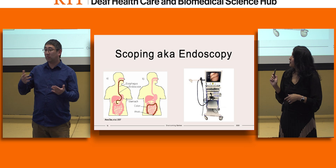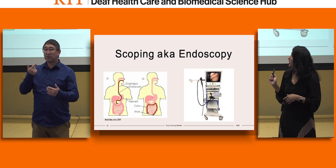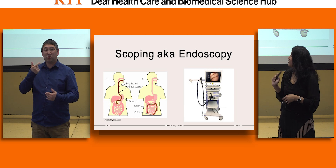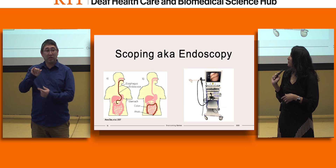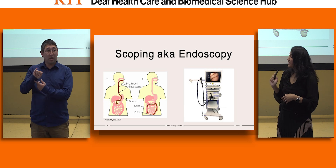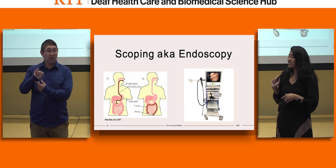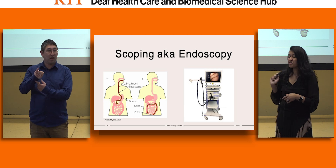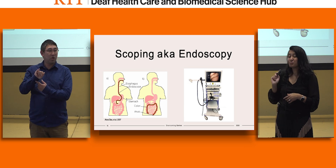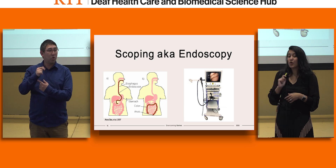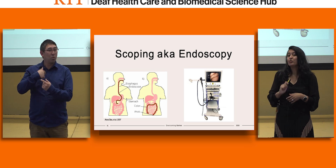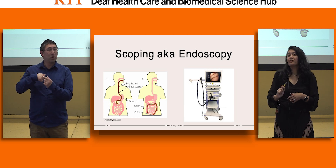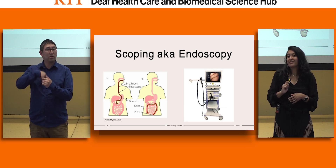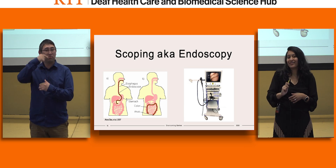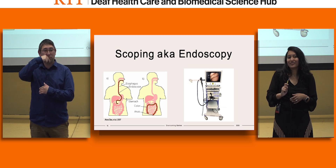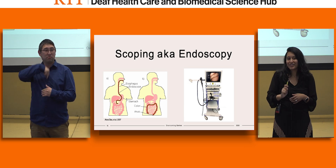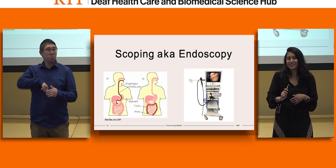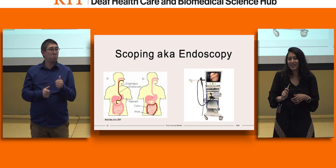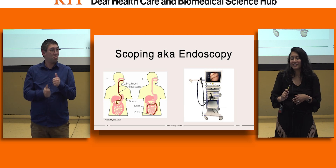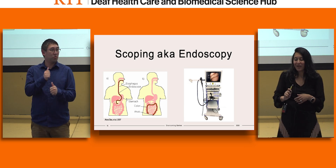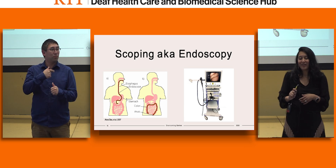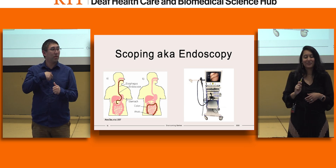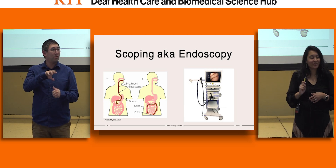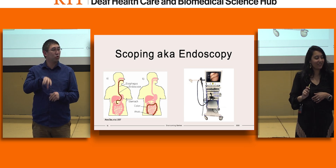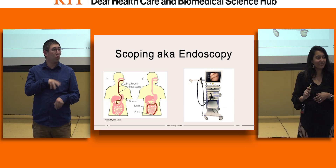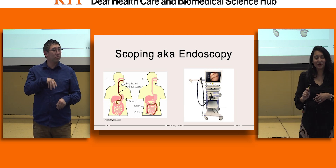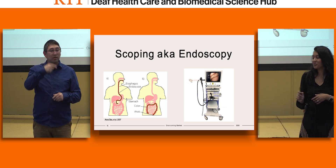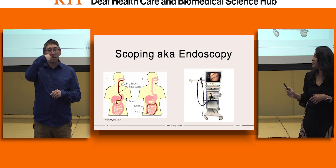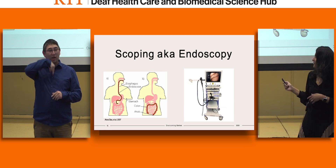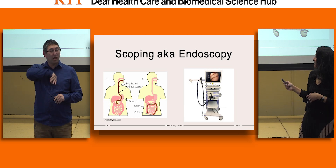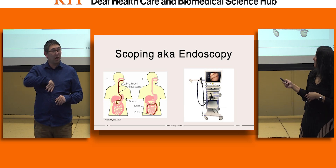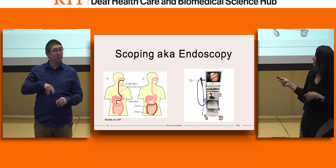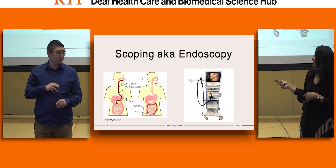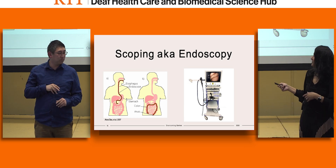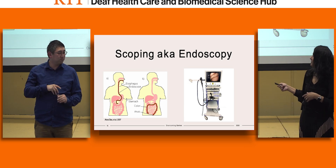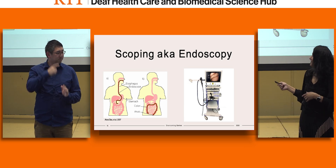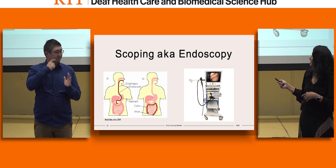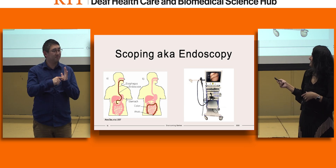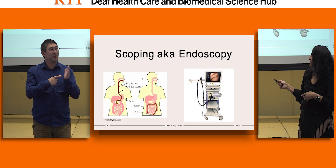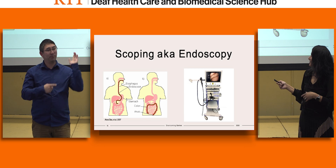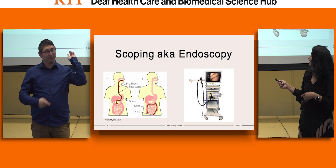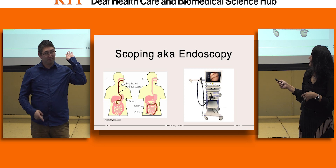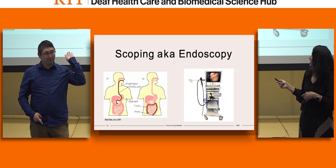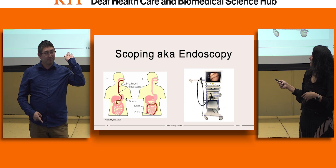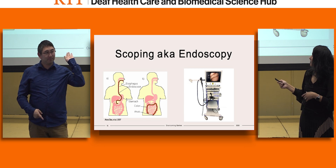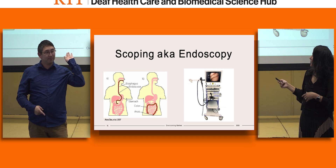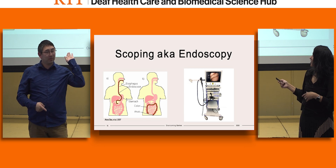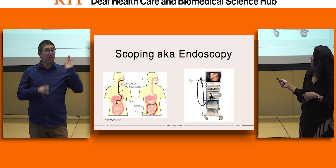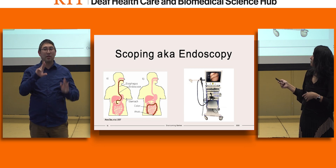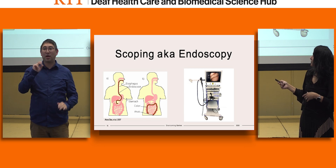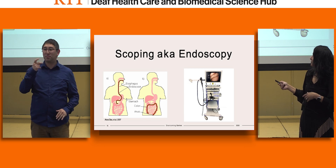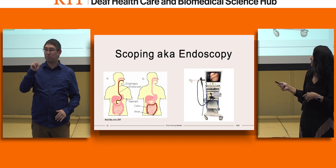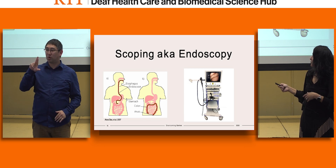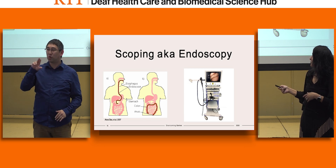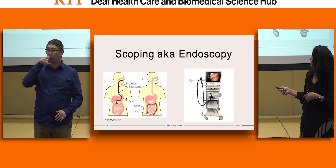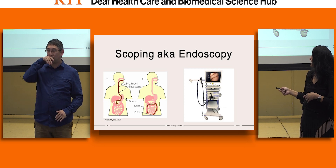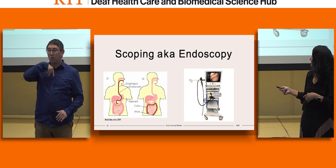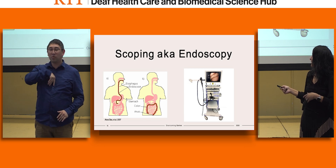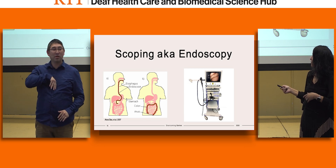we can reach most of the GI tract with our scopes. As you can see here, our upper scope can get